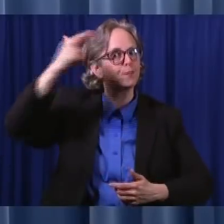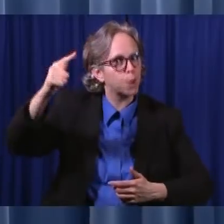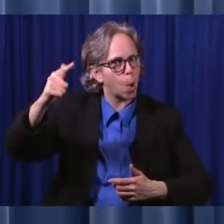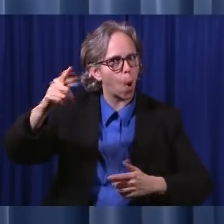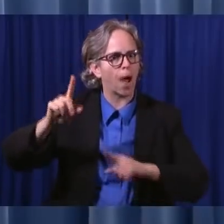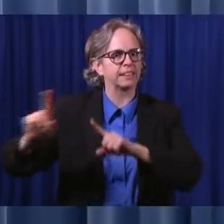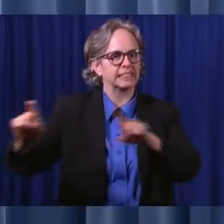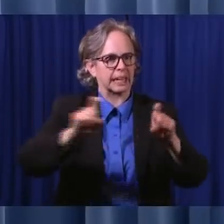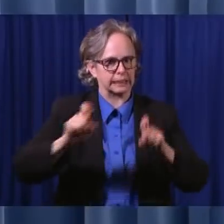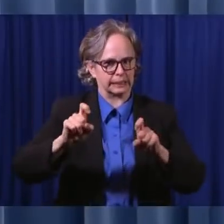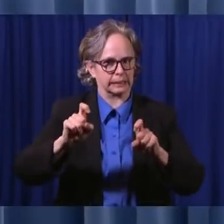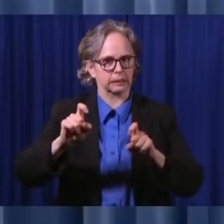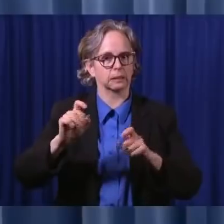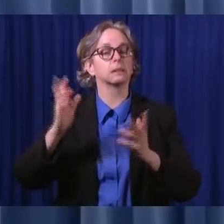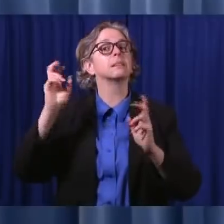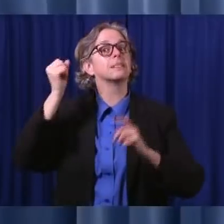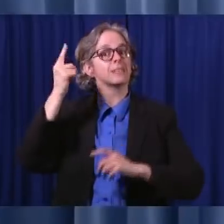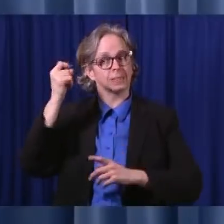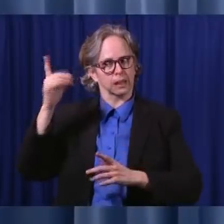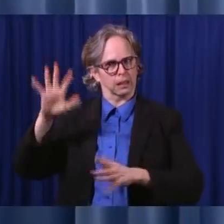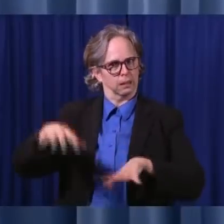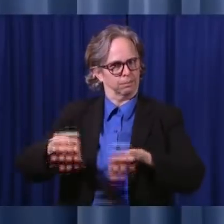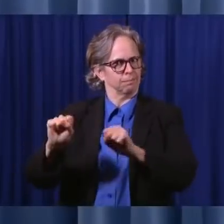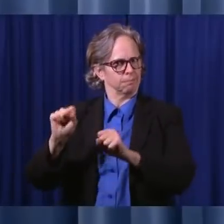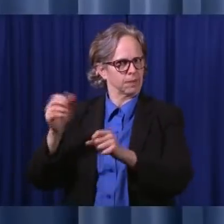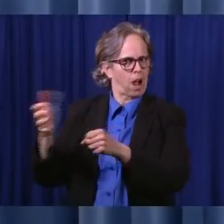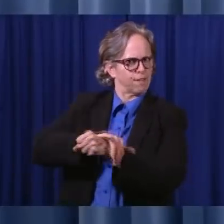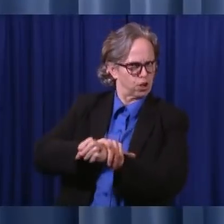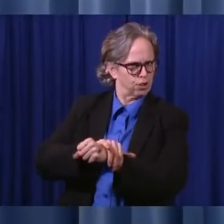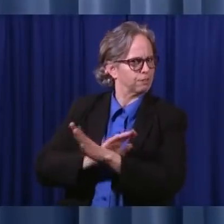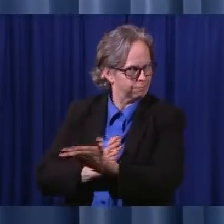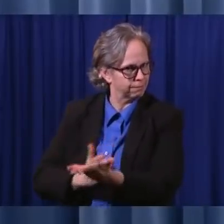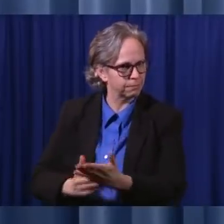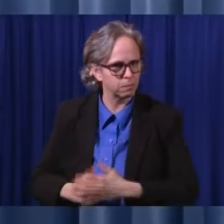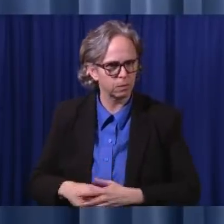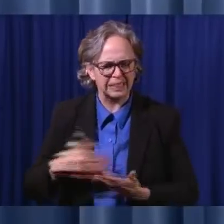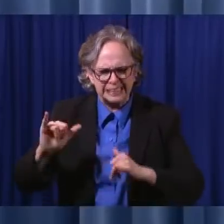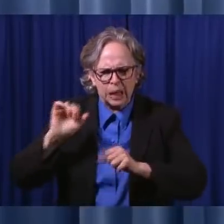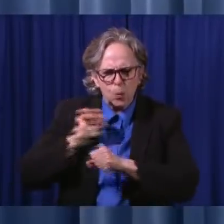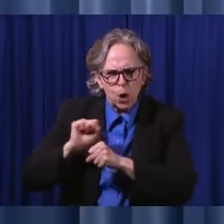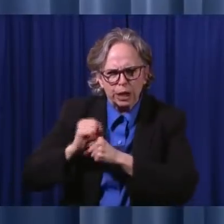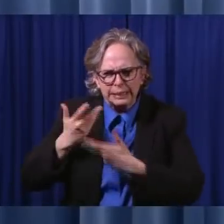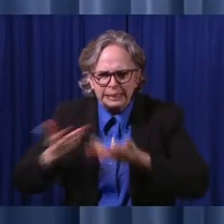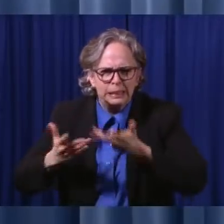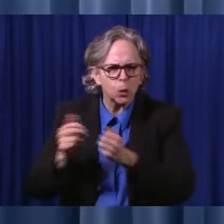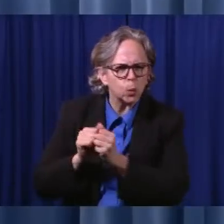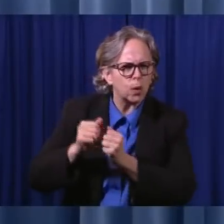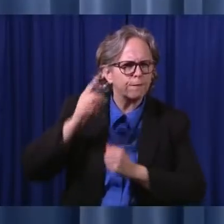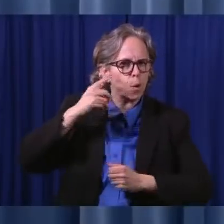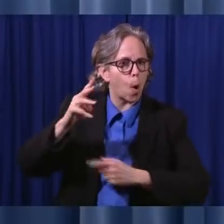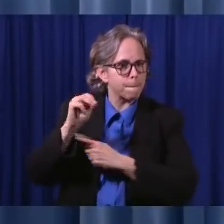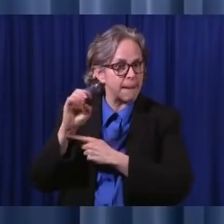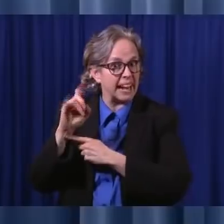THAT WE ARE COVERED ON MEDICAID FOR PEOPLE THAT ARE GETTING THESE TESTS AT THESE PHARMACIES. THAT'S A WORK IN PROGRESS, BUT